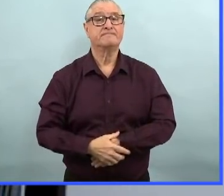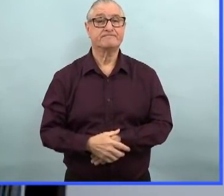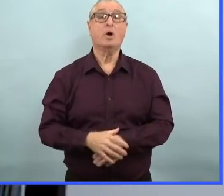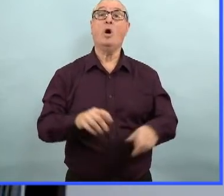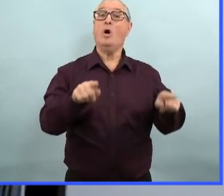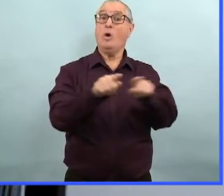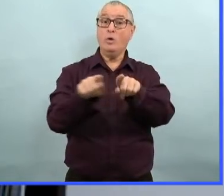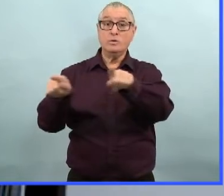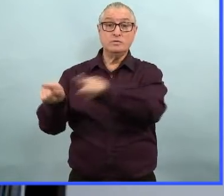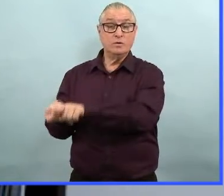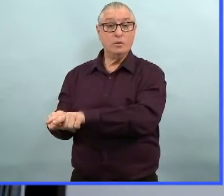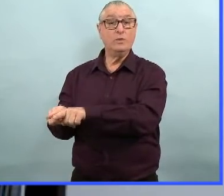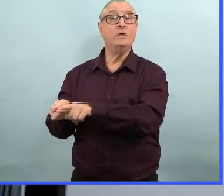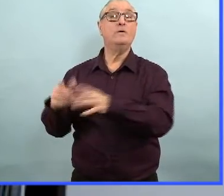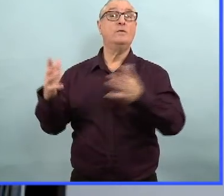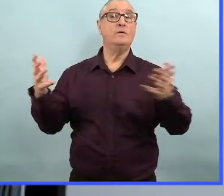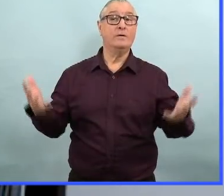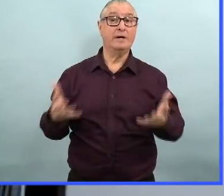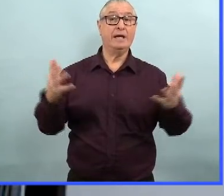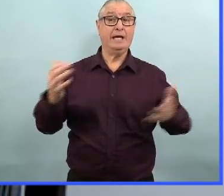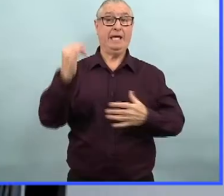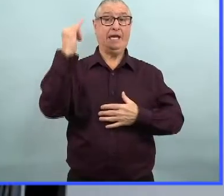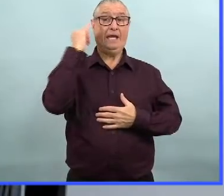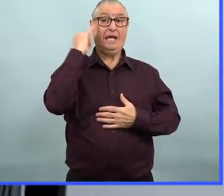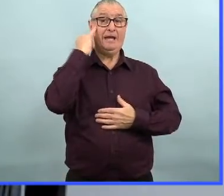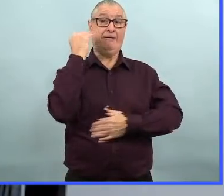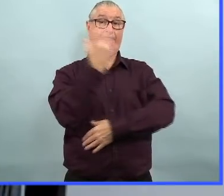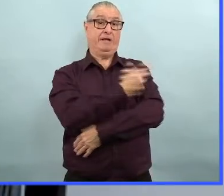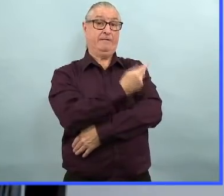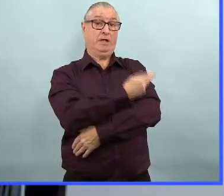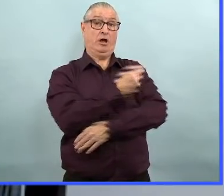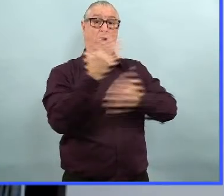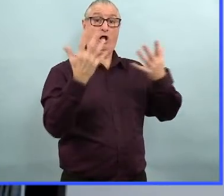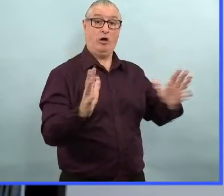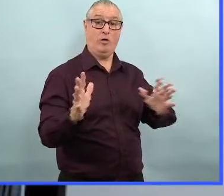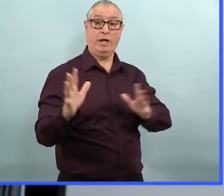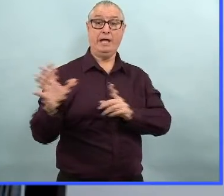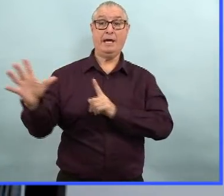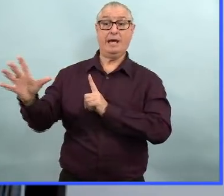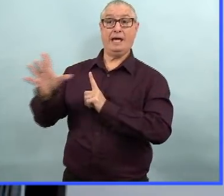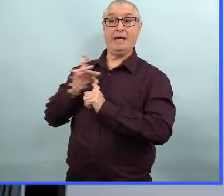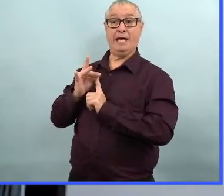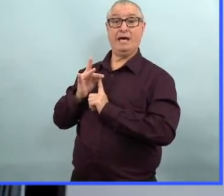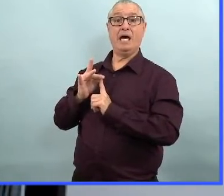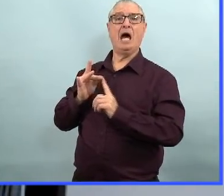decreases much faster than it does in an infected infected person who has not been vaccinated